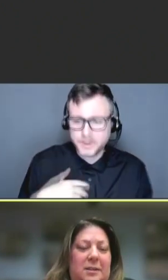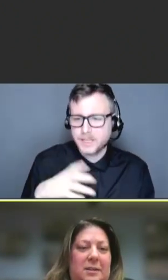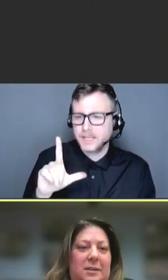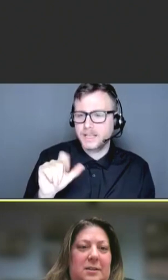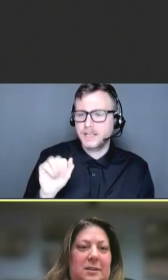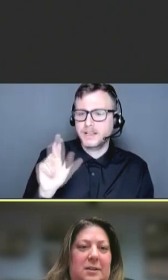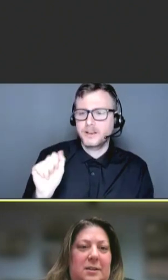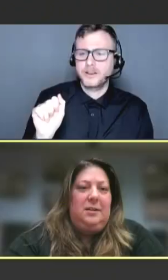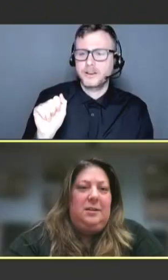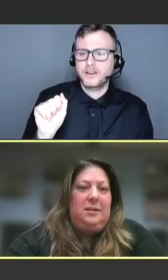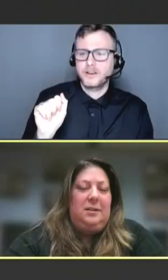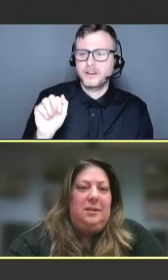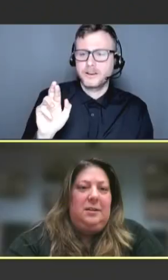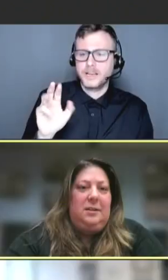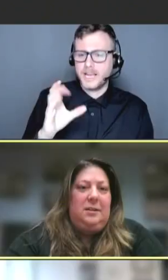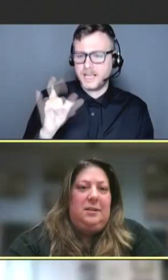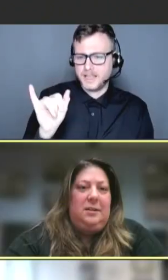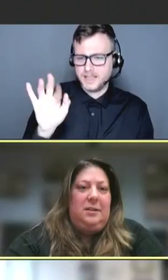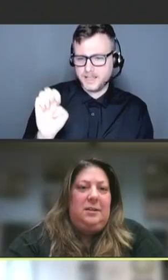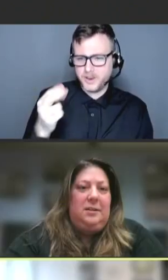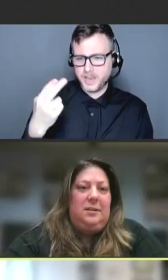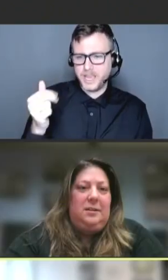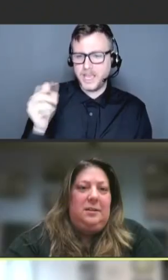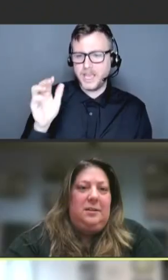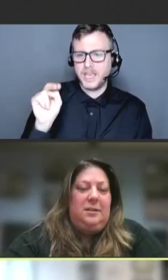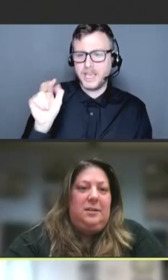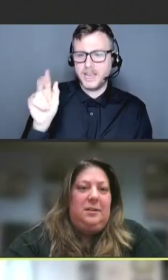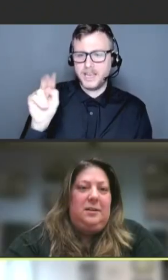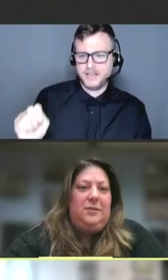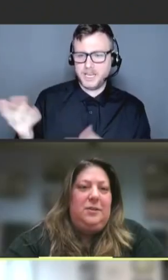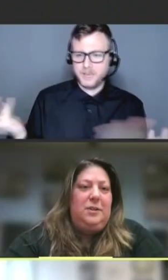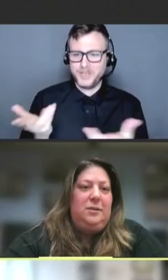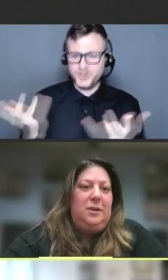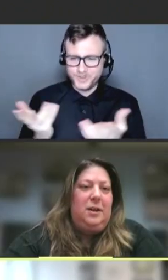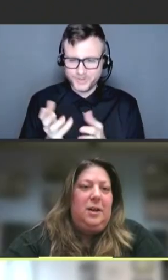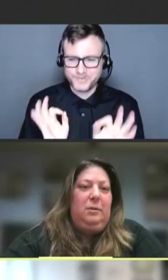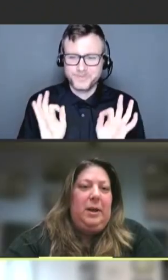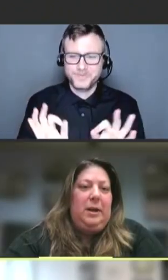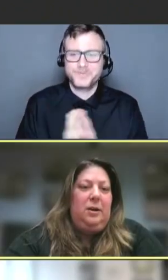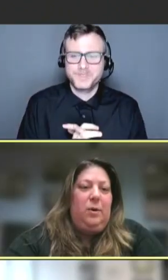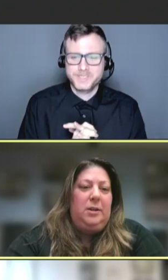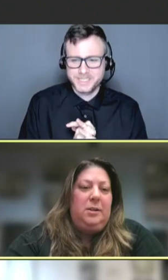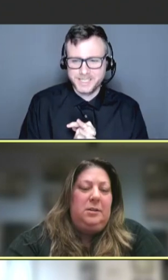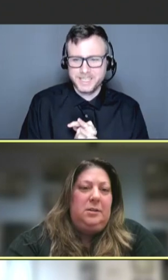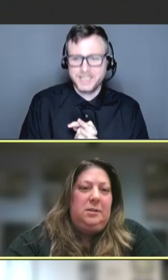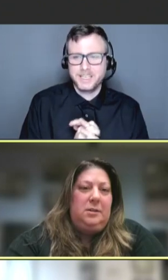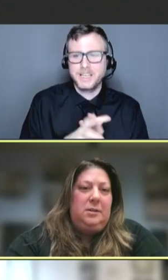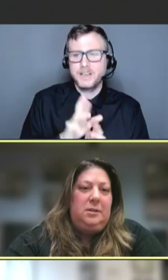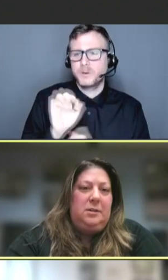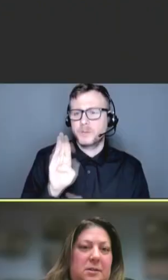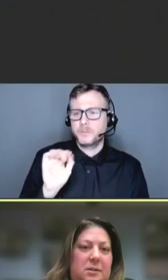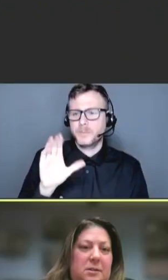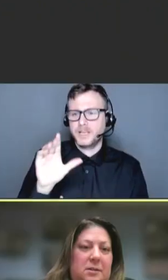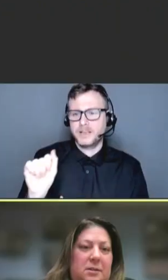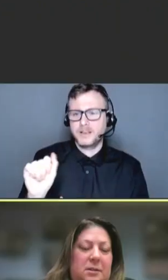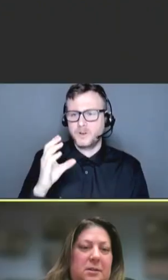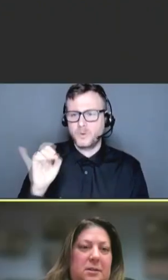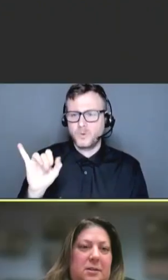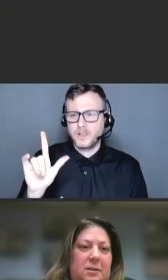Claire Hannan: Good afternoon, I'm here. Present. Ann Aikin: Good afternoon. Rebecca Coyle? Rebecca Coyle: Good afternoon. Rebecca's here.